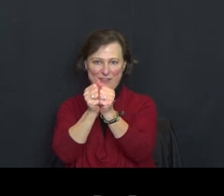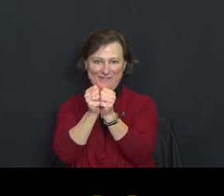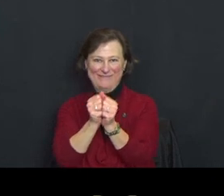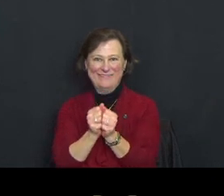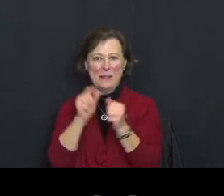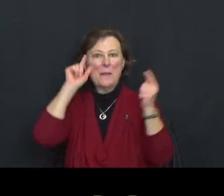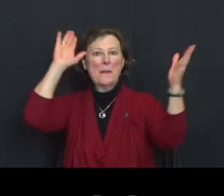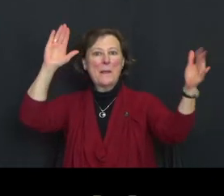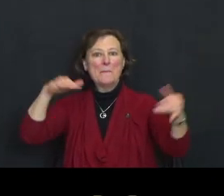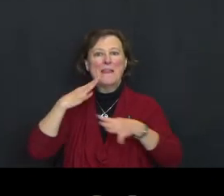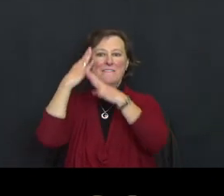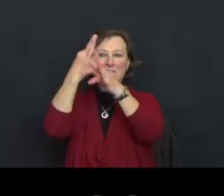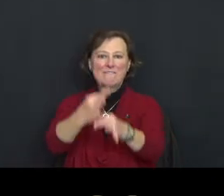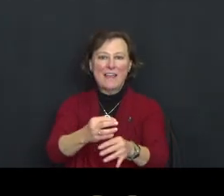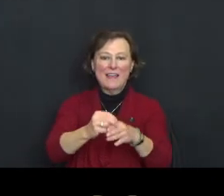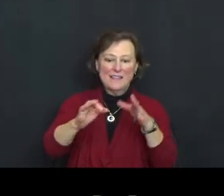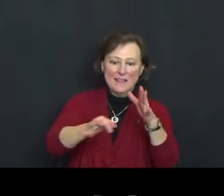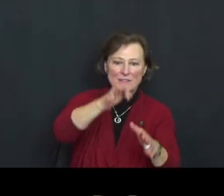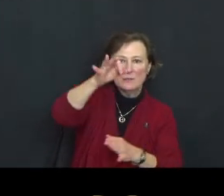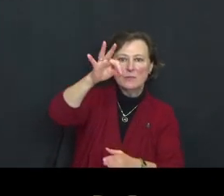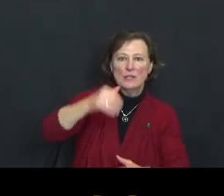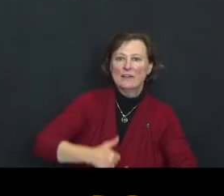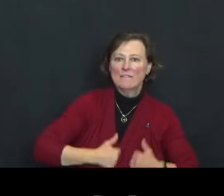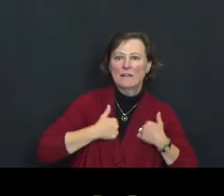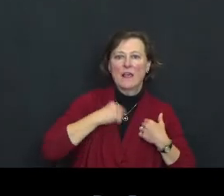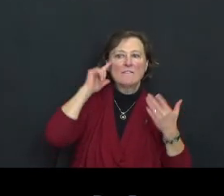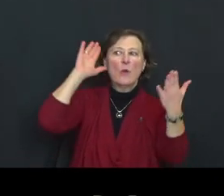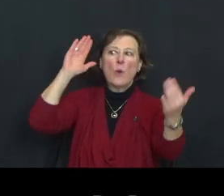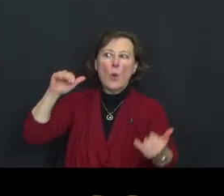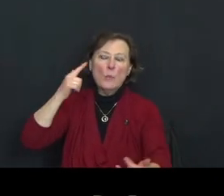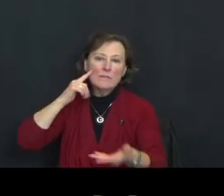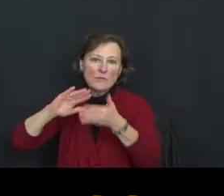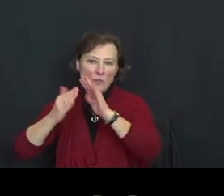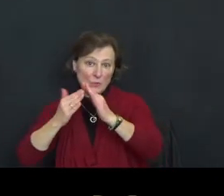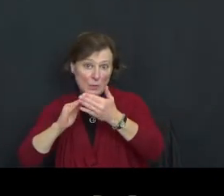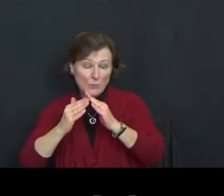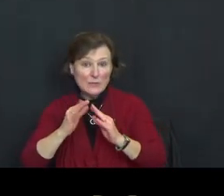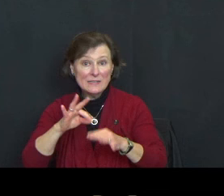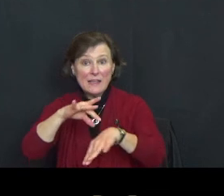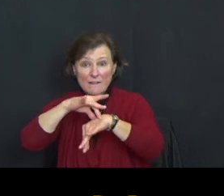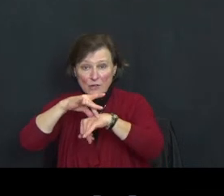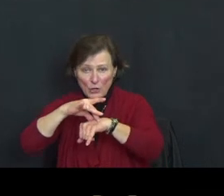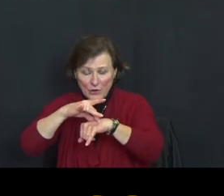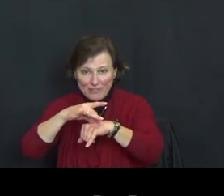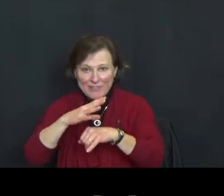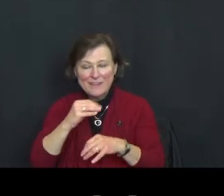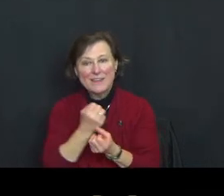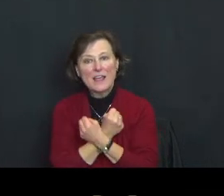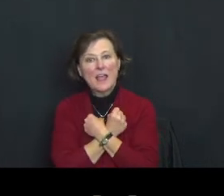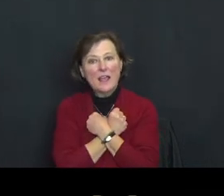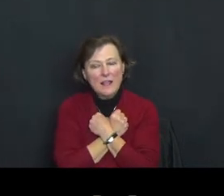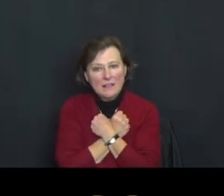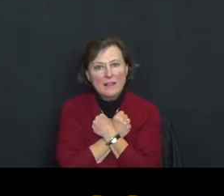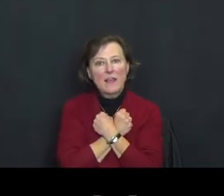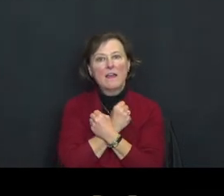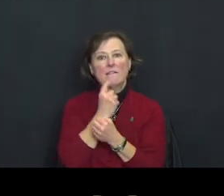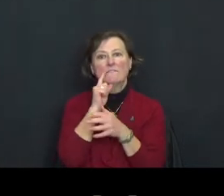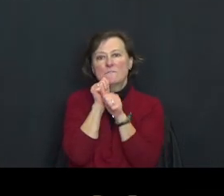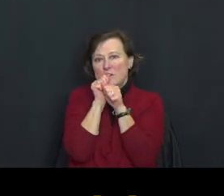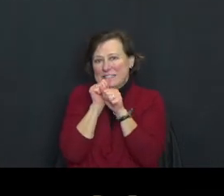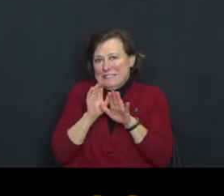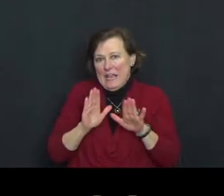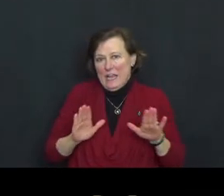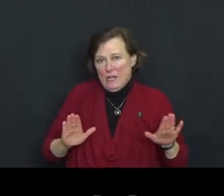May faith in the spirit of life, hope for the community of earth, and love for the sacred